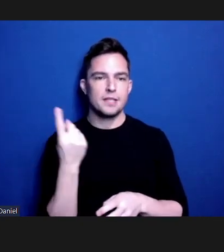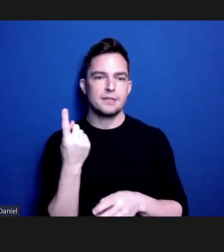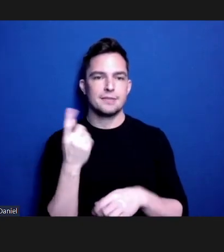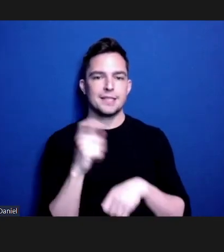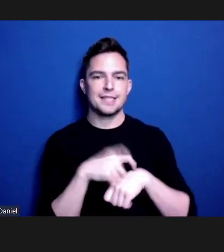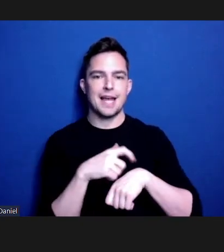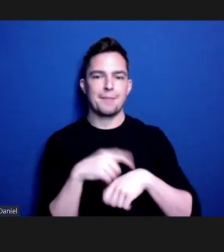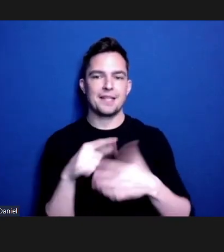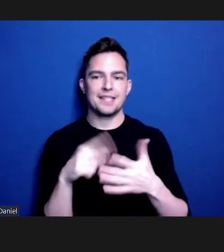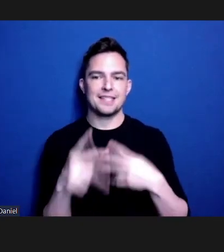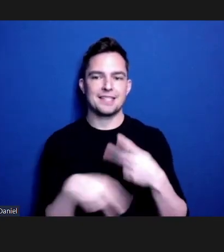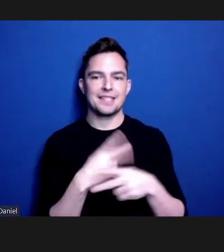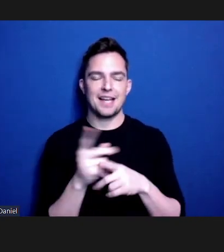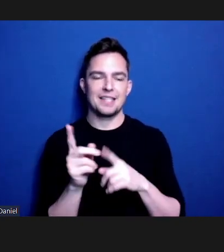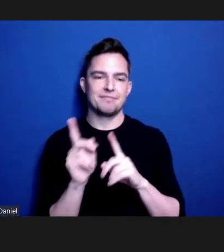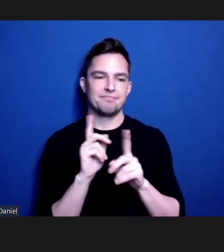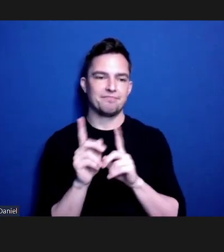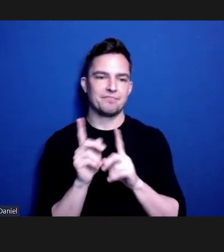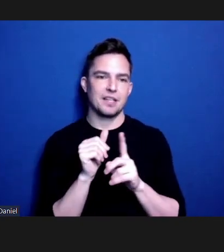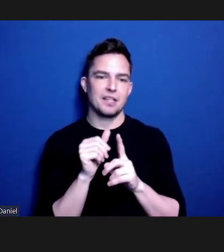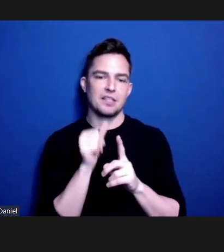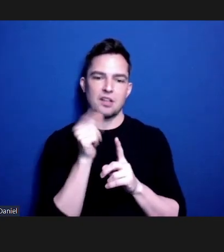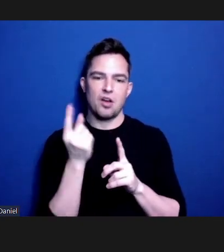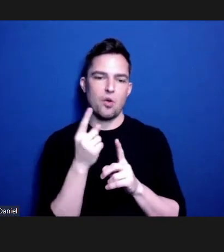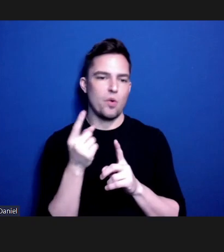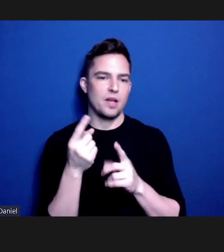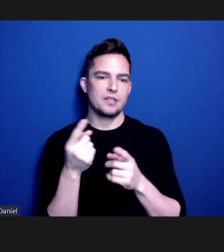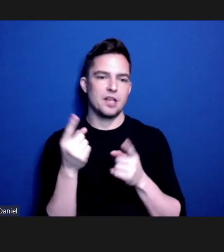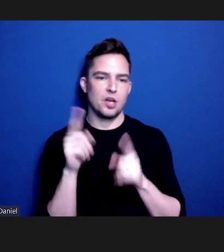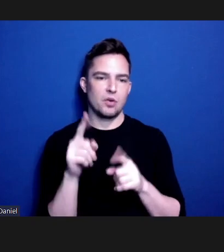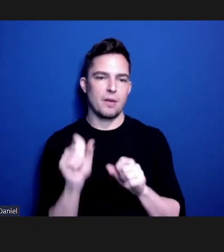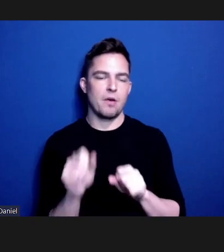of consultations is not always amenable. And like I said, four hours is what I spent unpaid